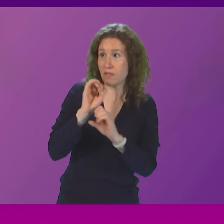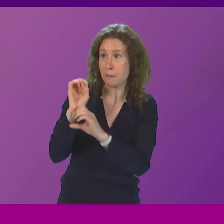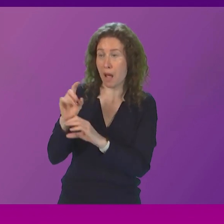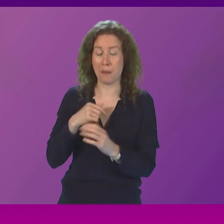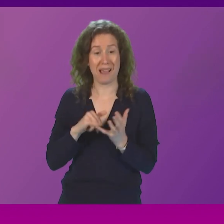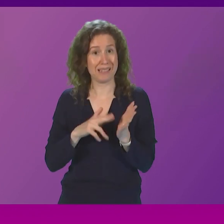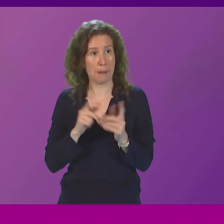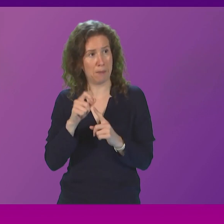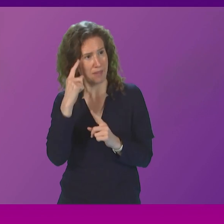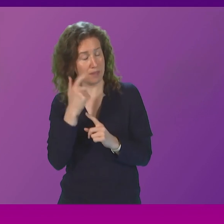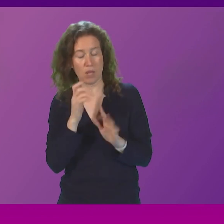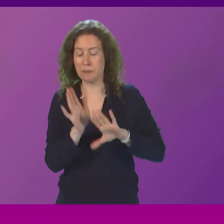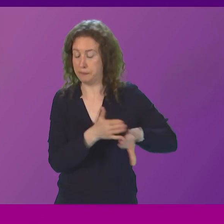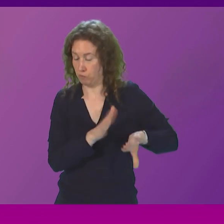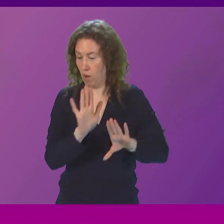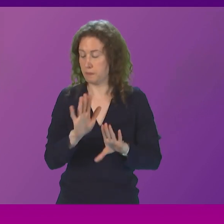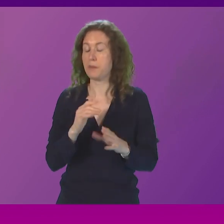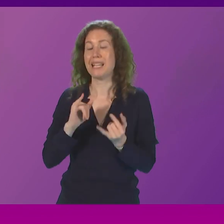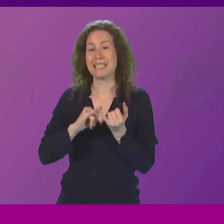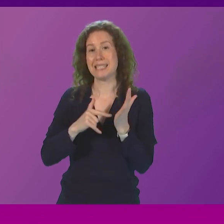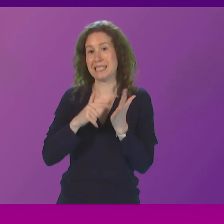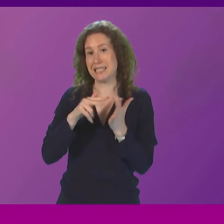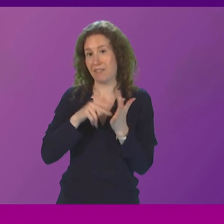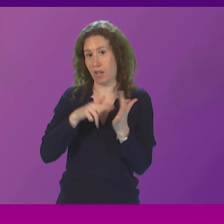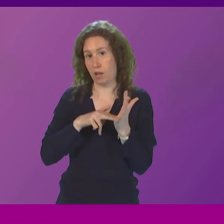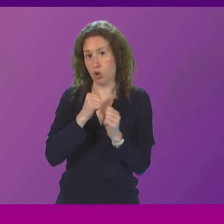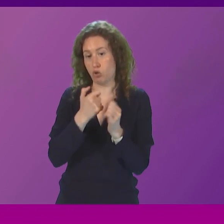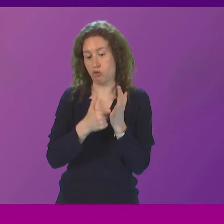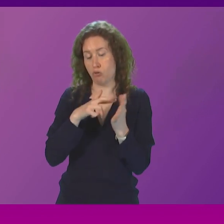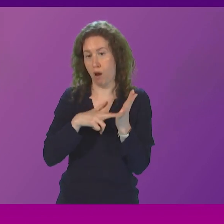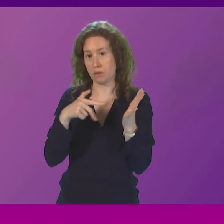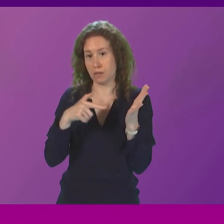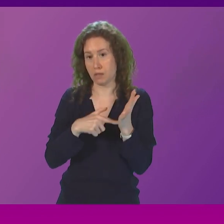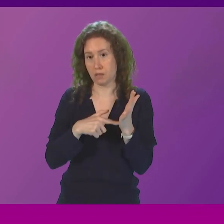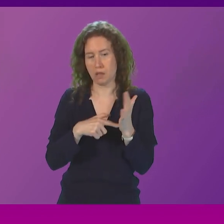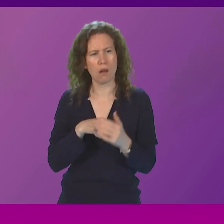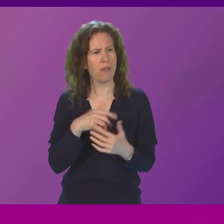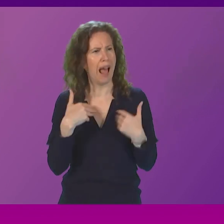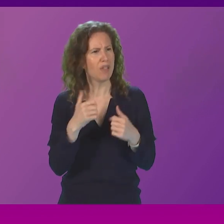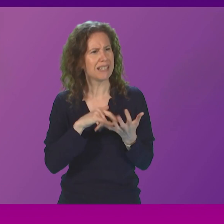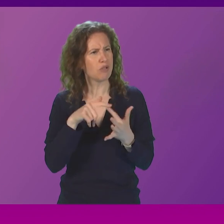think that it is funny. It is funny when the health secretary is laughing at this. Let us listen.